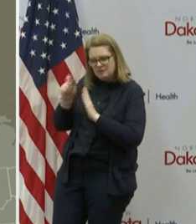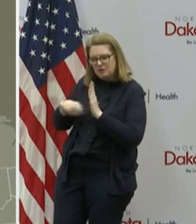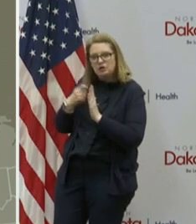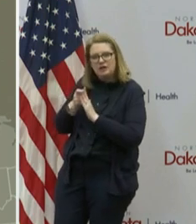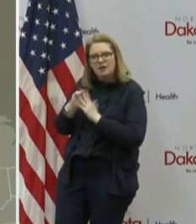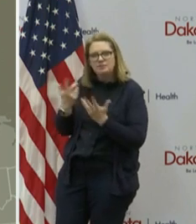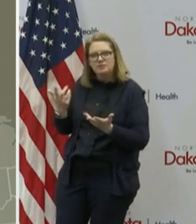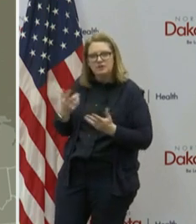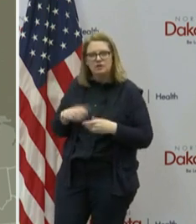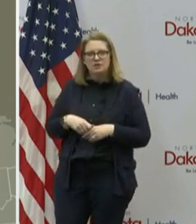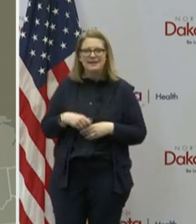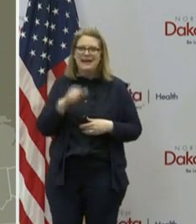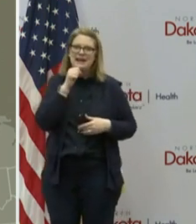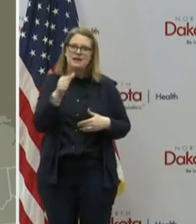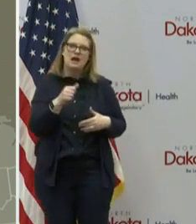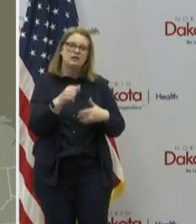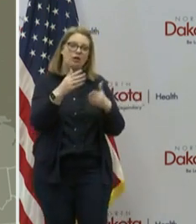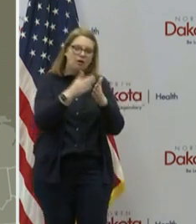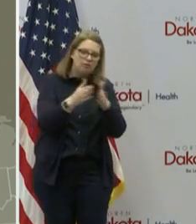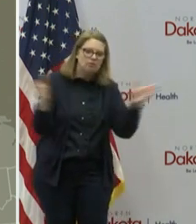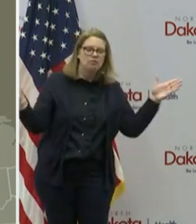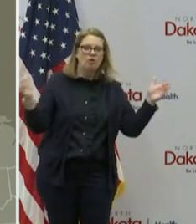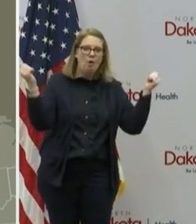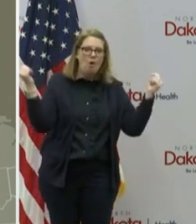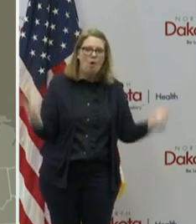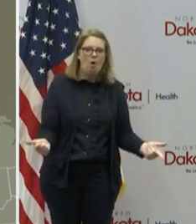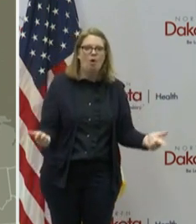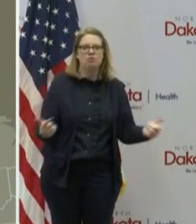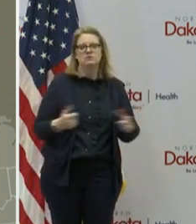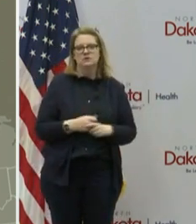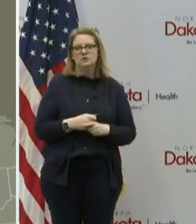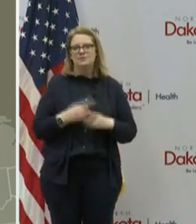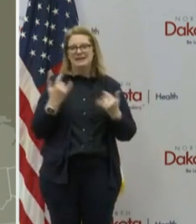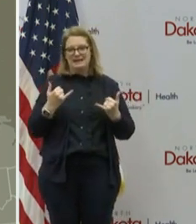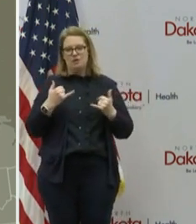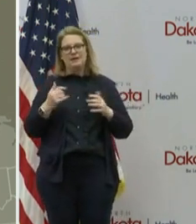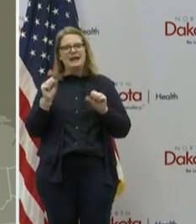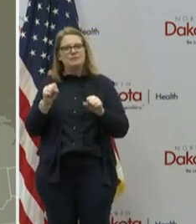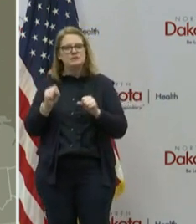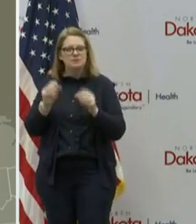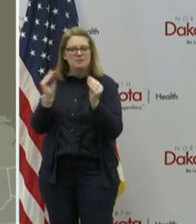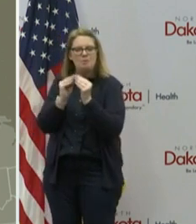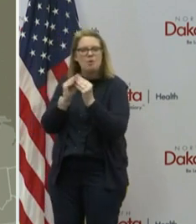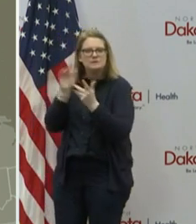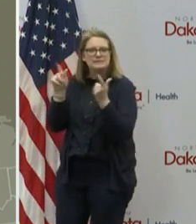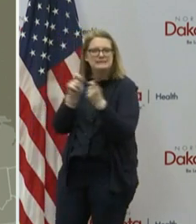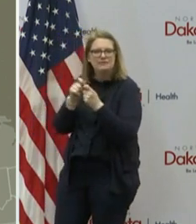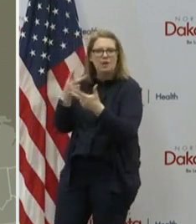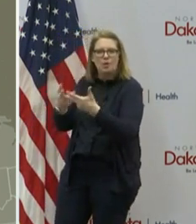AND MAKE SURE QUESTION DO TARGETED QUARANTINE AS OPPOSED TO THE GENERALIZED PERIOD OF